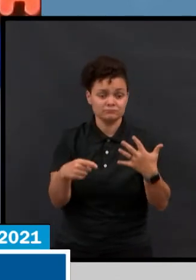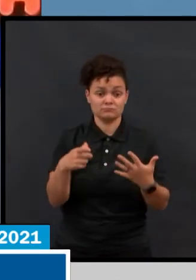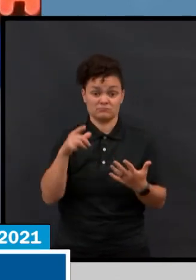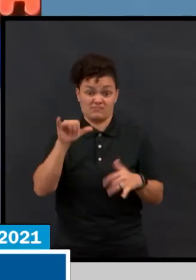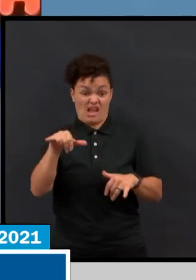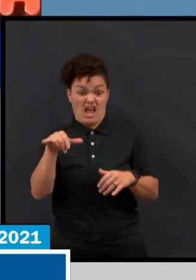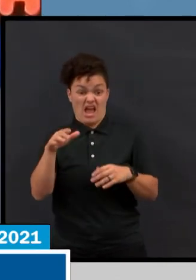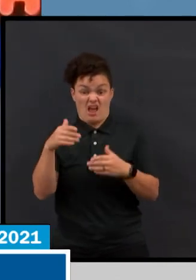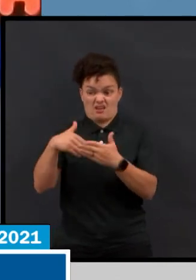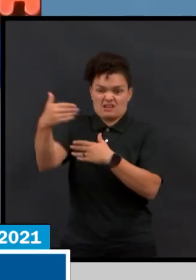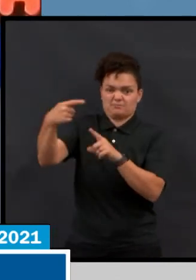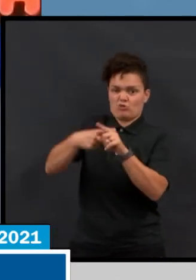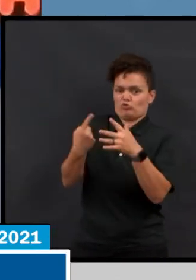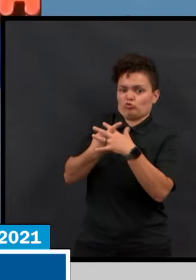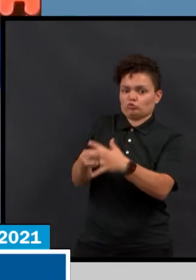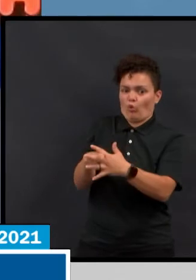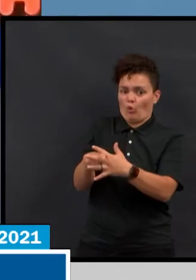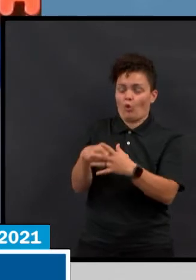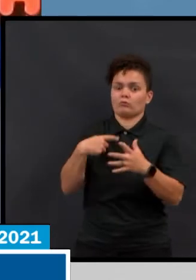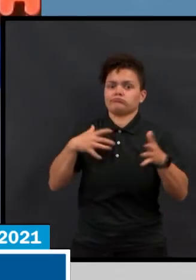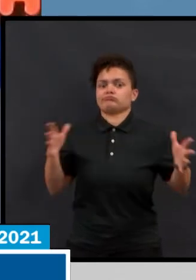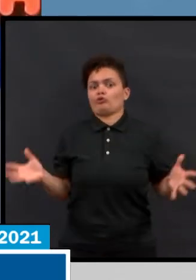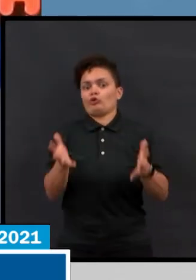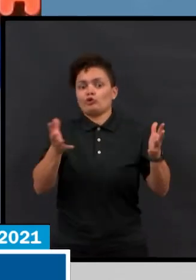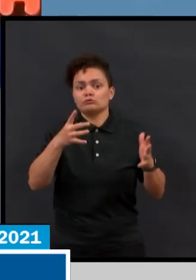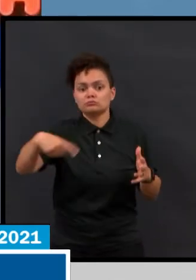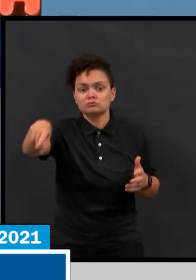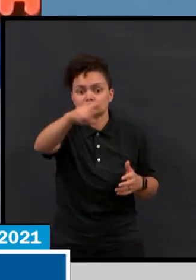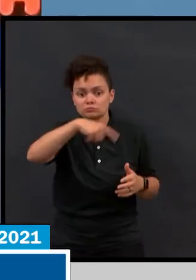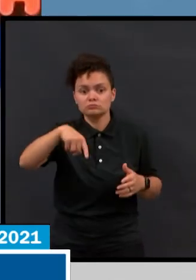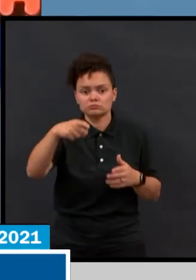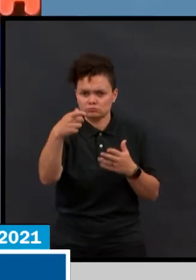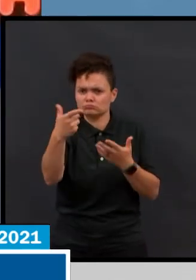to encourage you to stay in touch with my office get my newsletter if you're not familiar with it